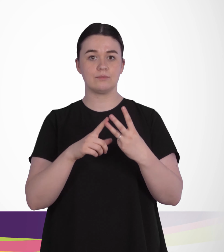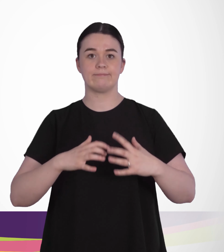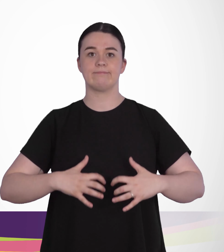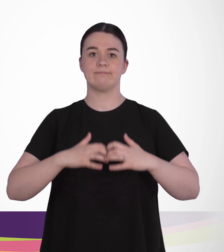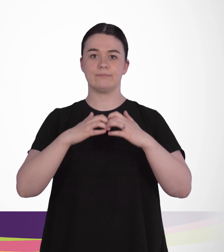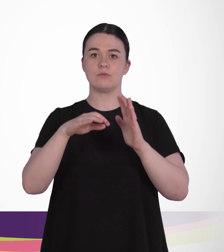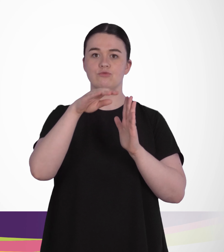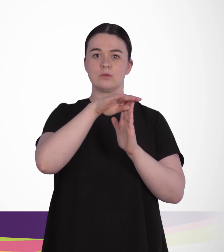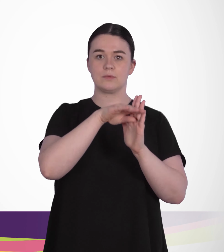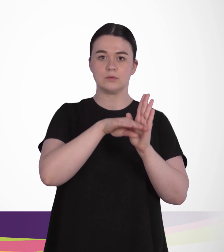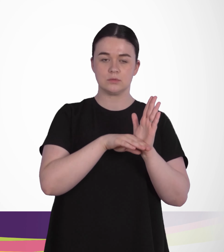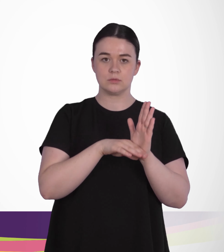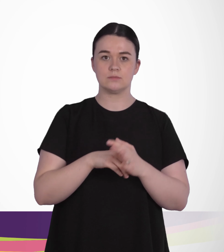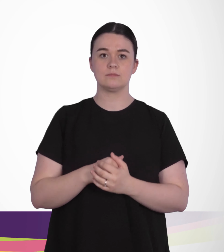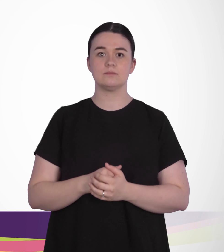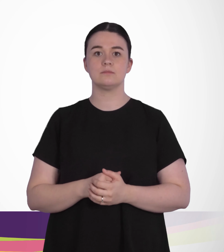• Establishing principles from the outset